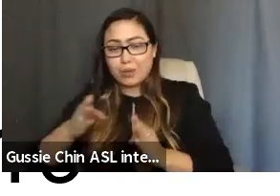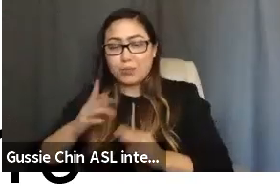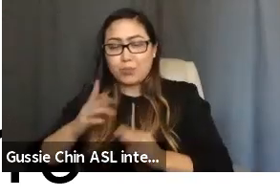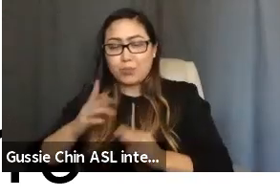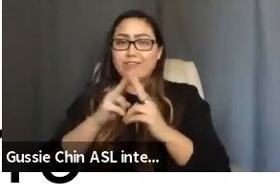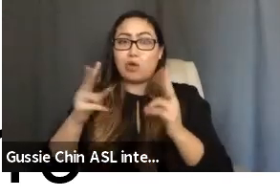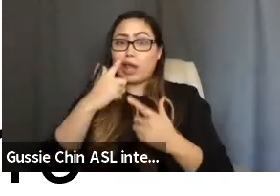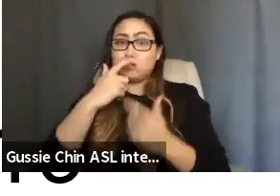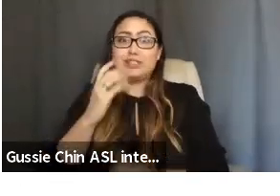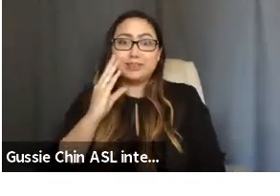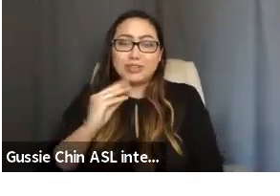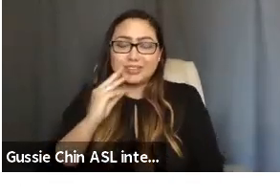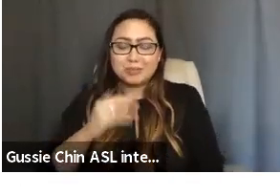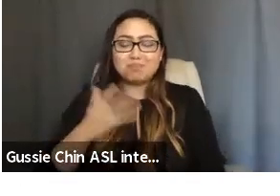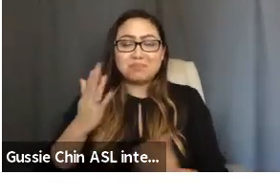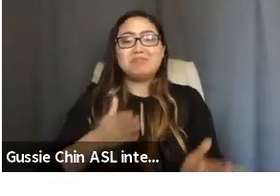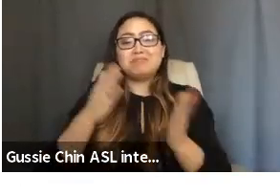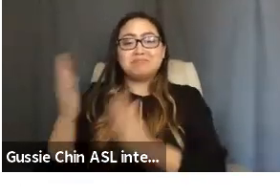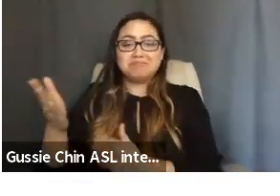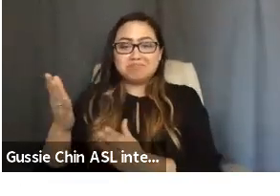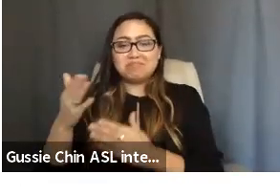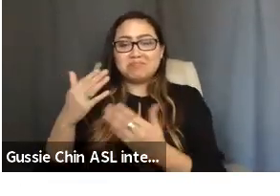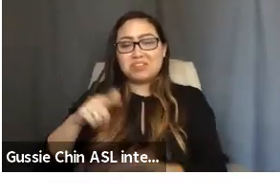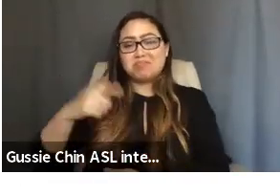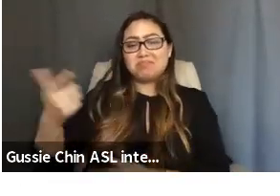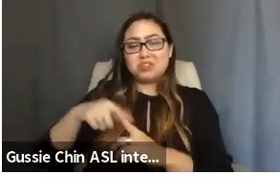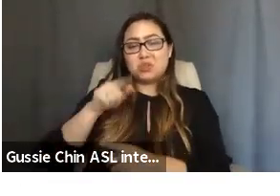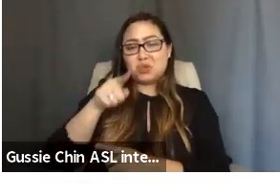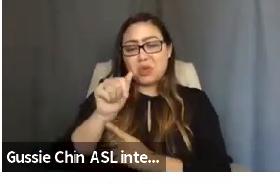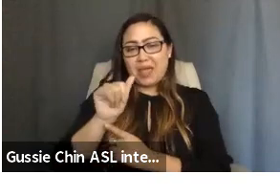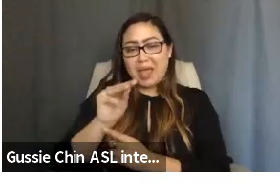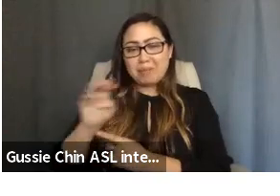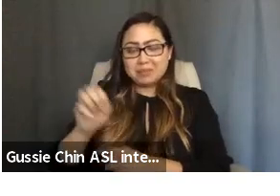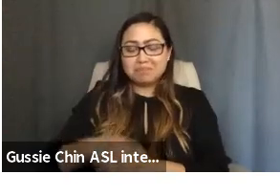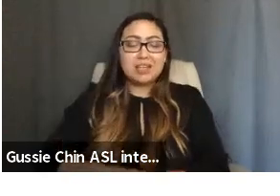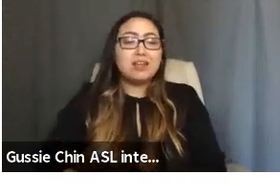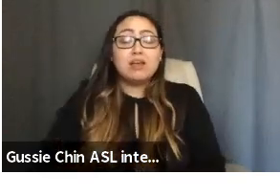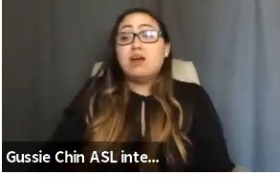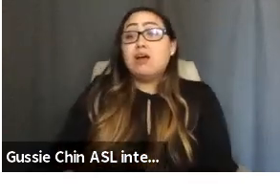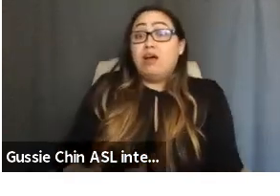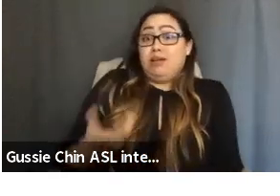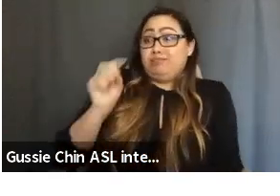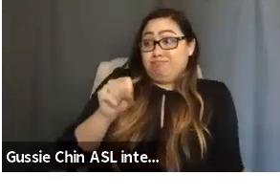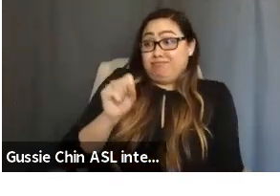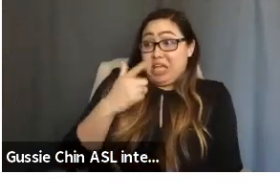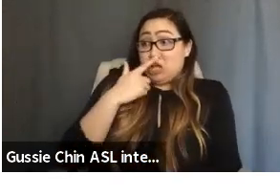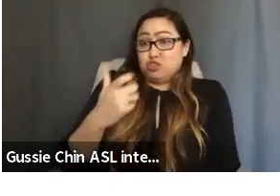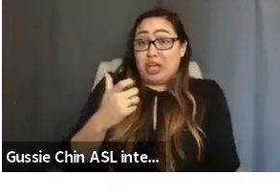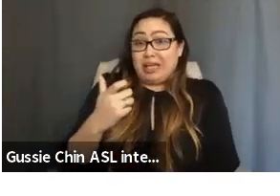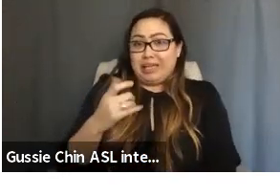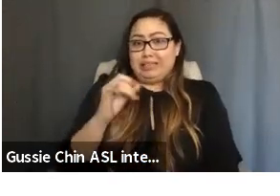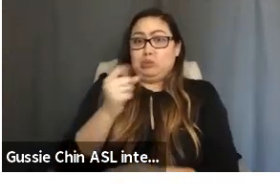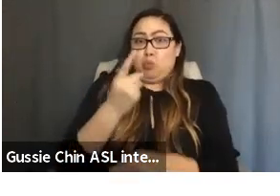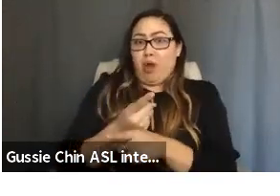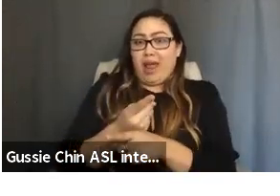Thanks. Next slide, please. Interesting is right. I think there have been big eye opening